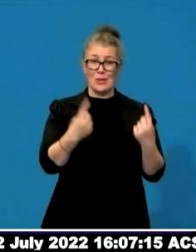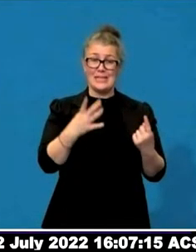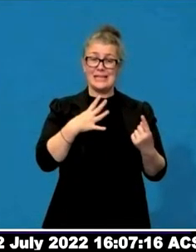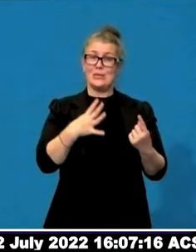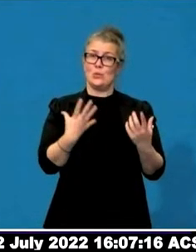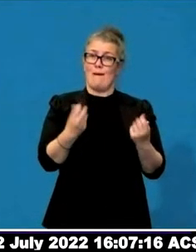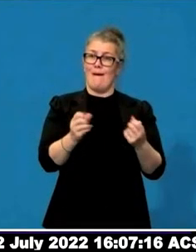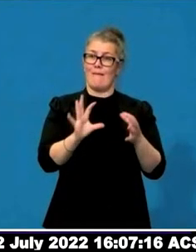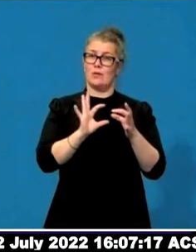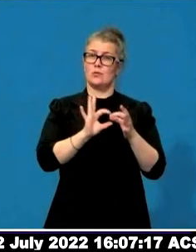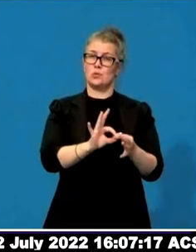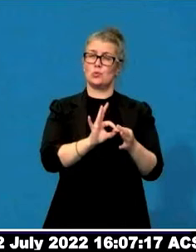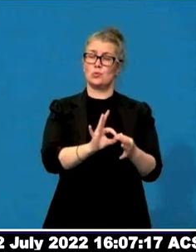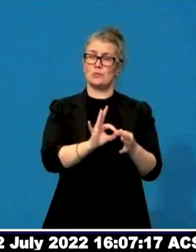With families, yeah.